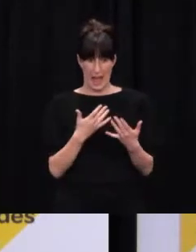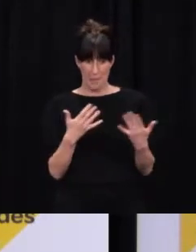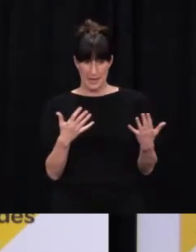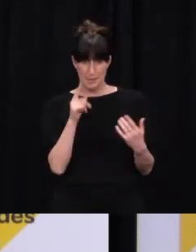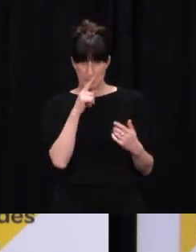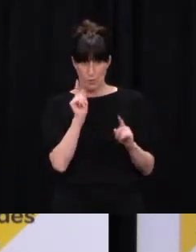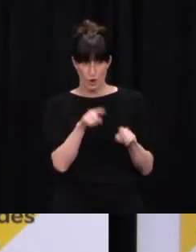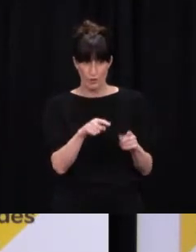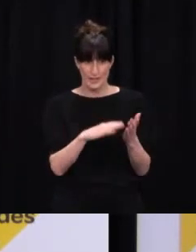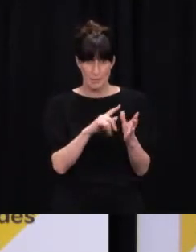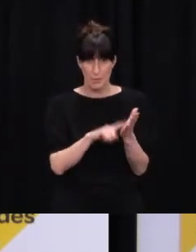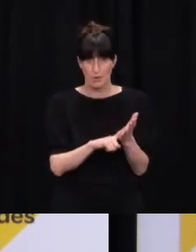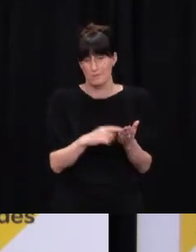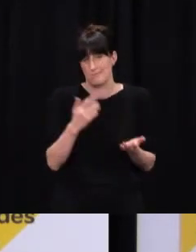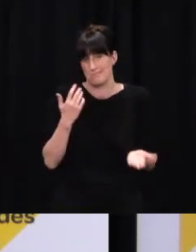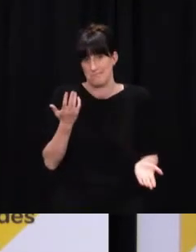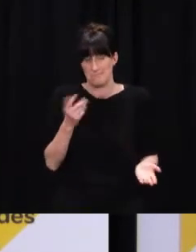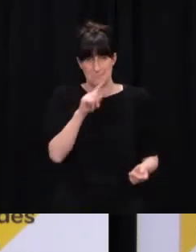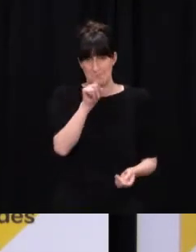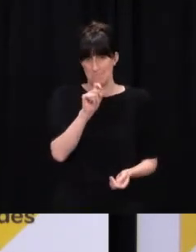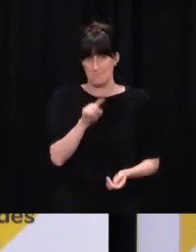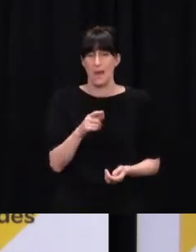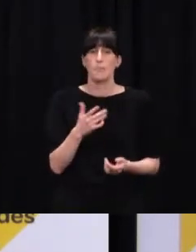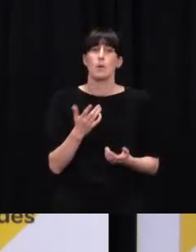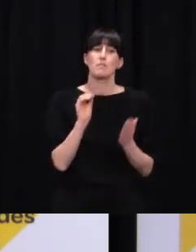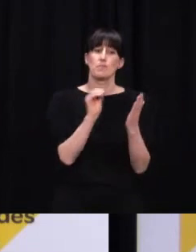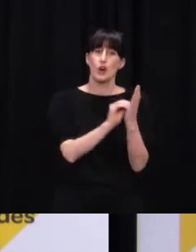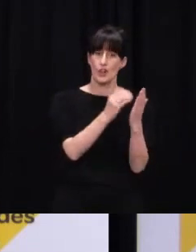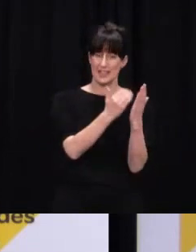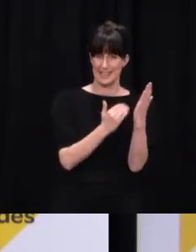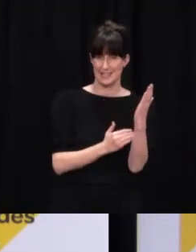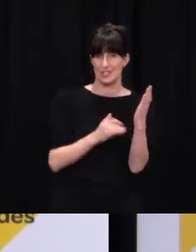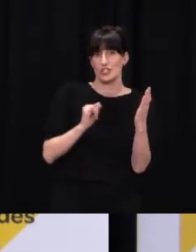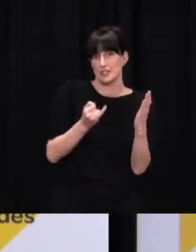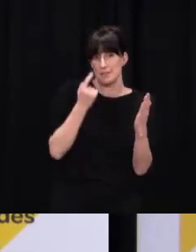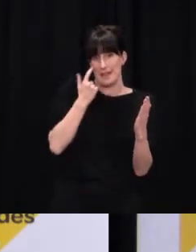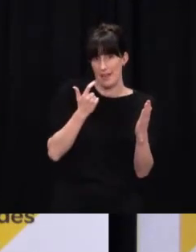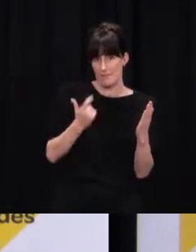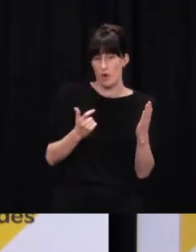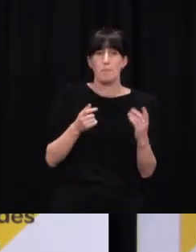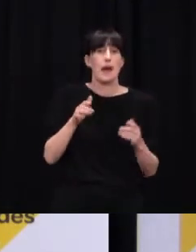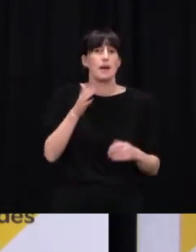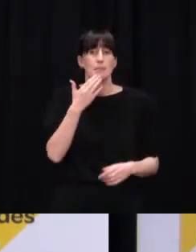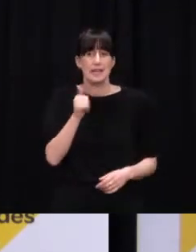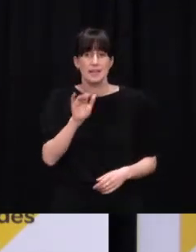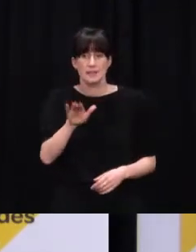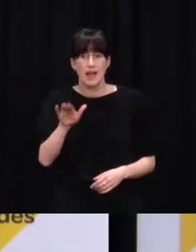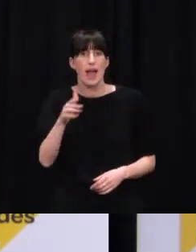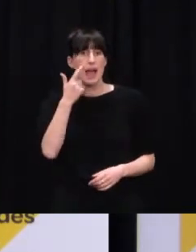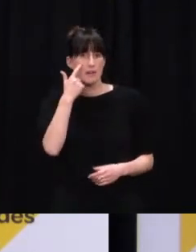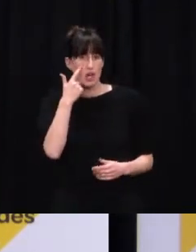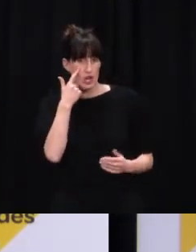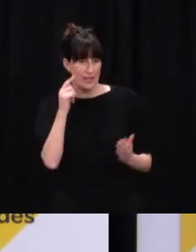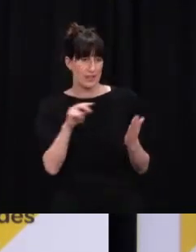actually quantitifying the numbers there, often very difficult. We posted it out of an abundance of caution